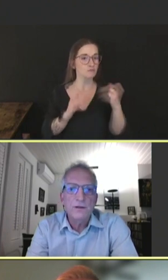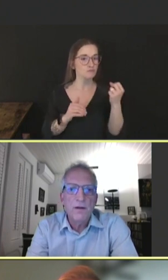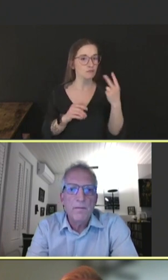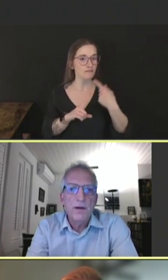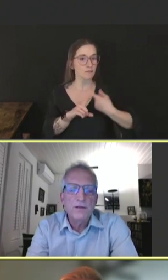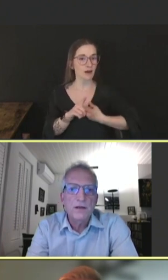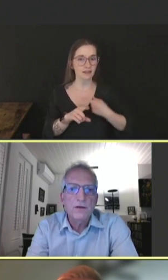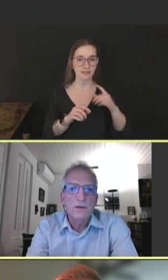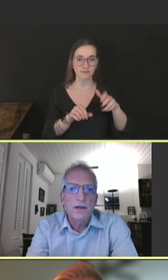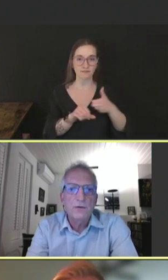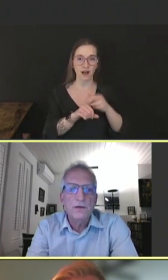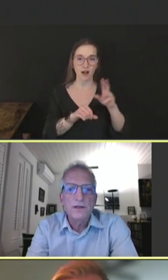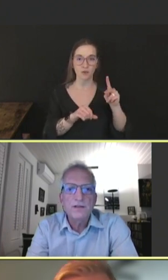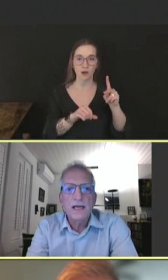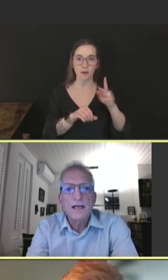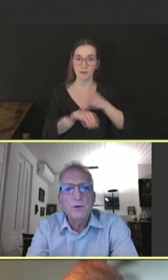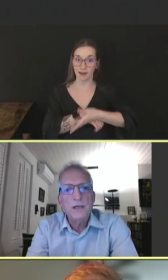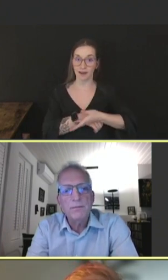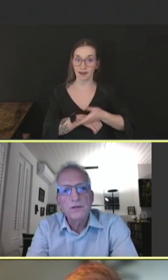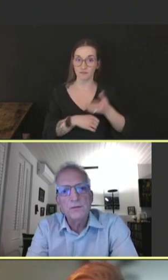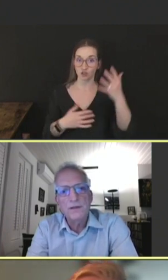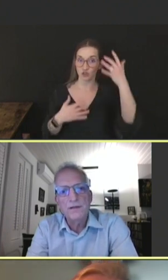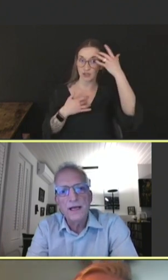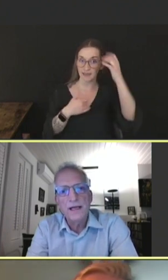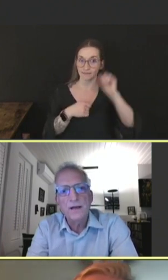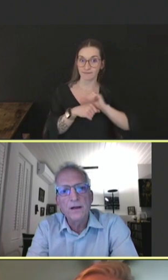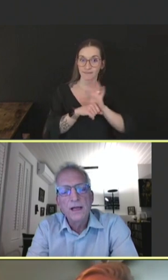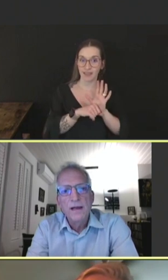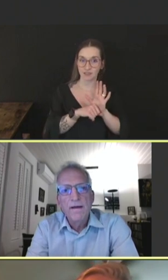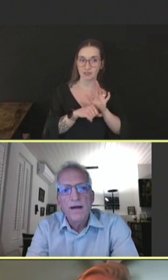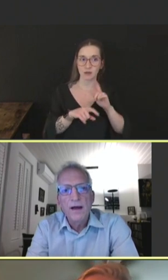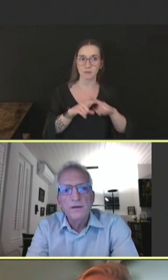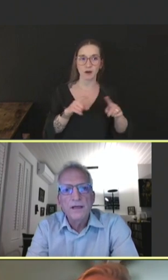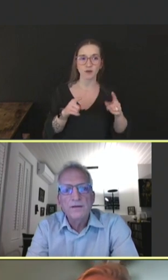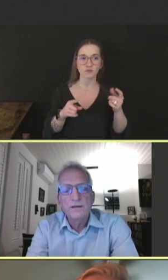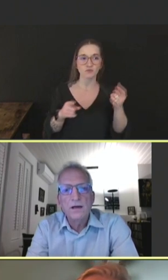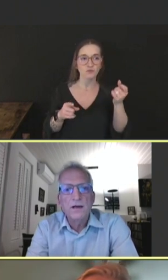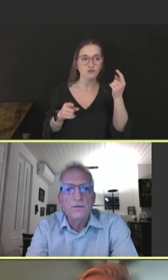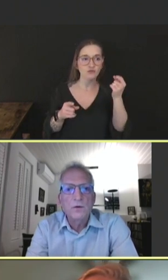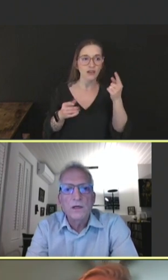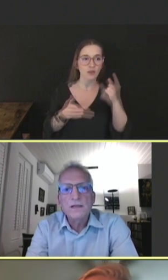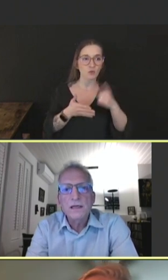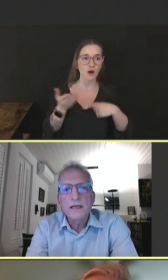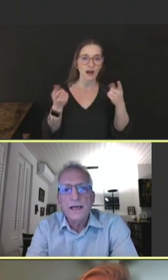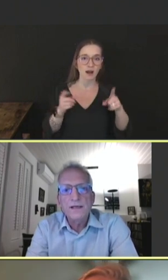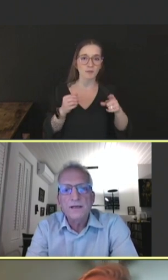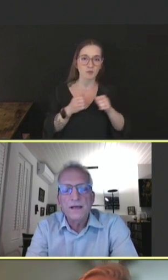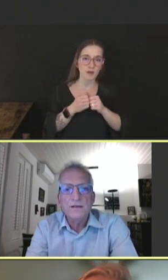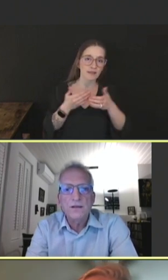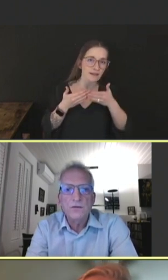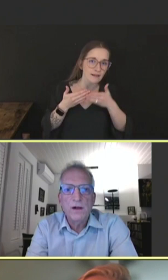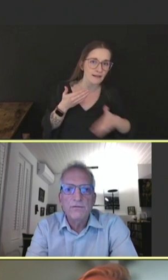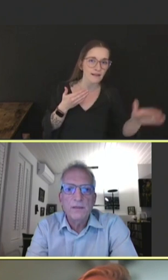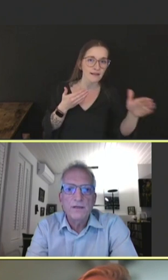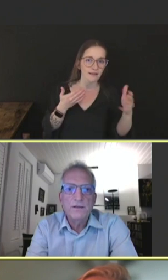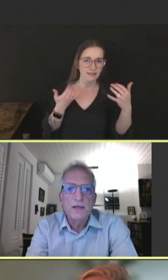but you have to understand what happens with tale that -- who are still a case at 12 months.